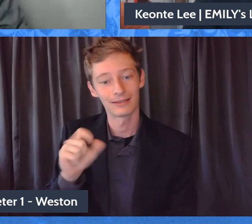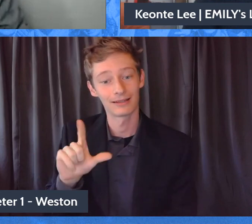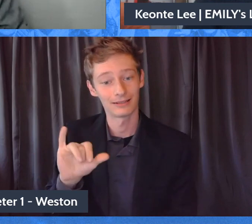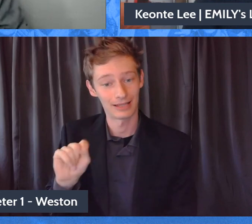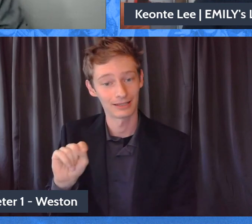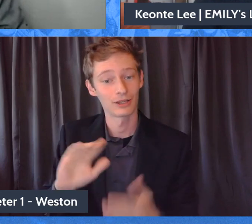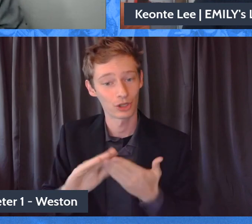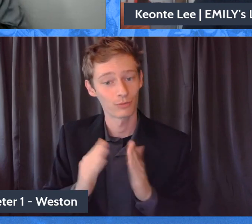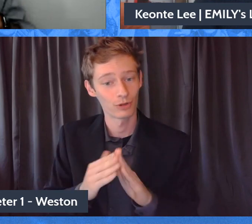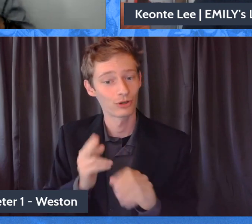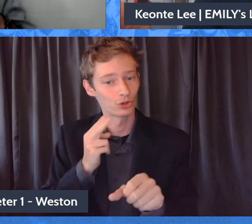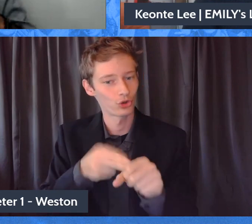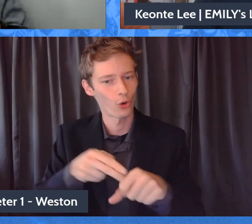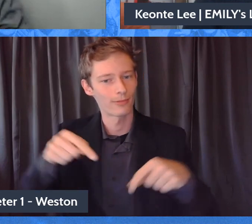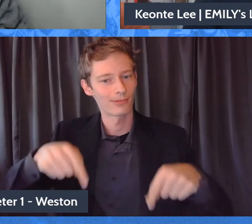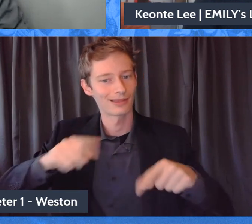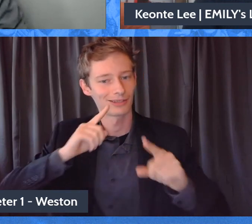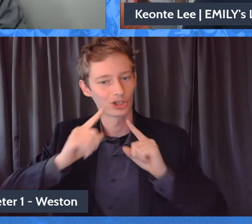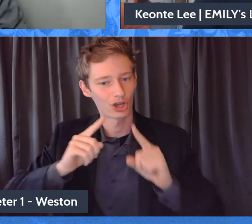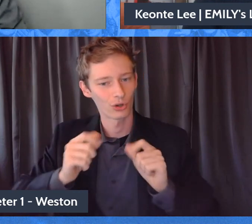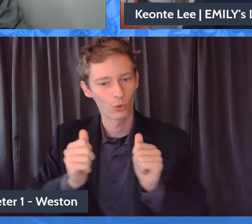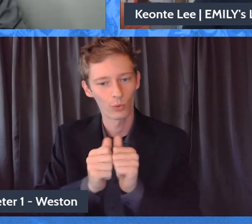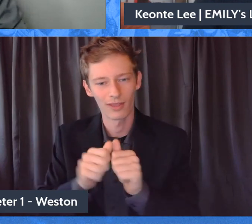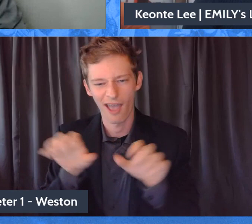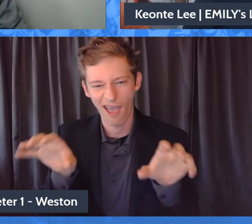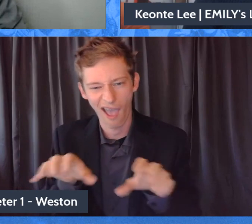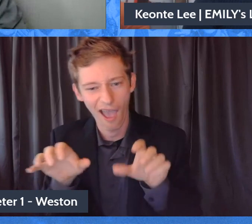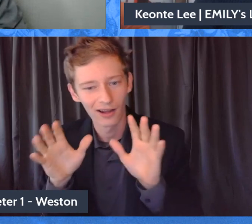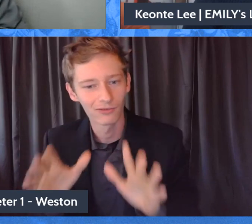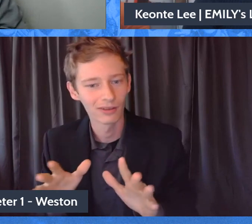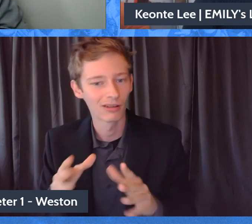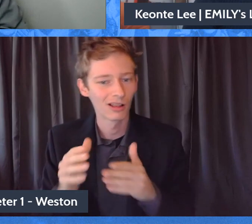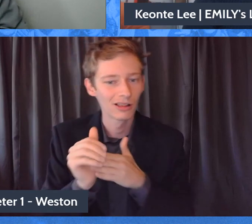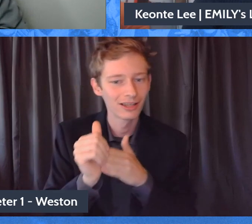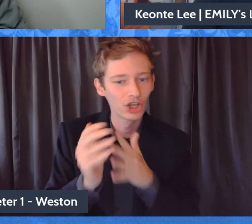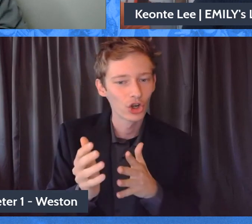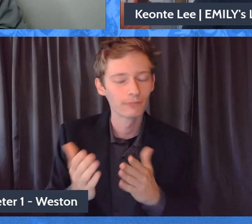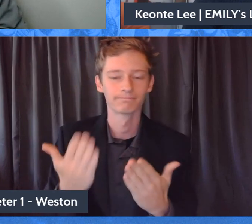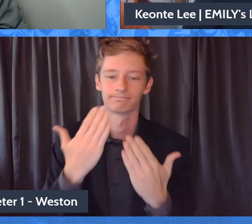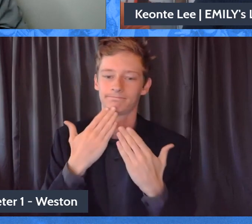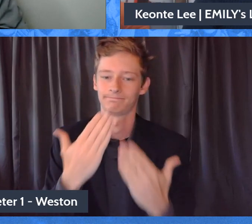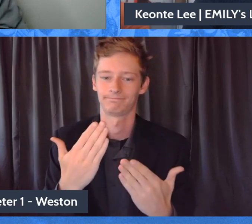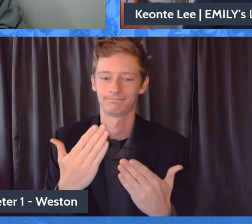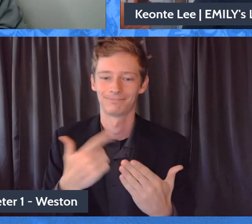with the activists and leaders here at Netroots. So I'm happy to join.